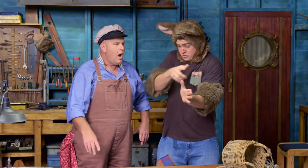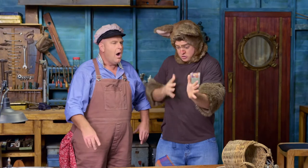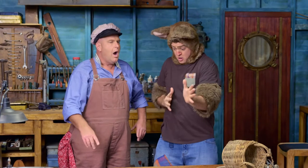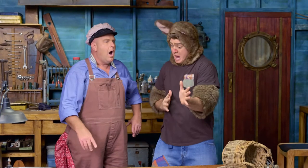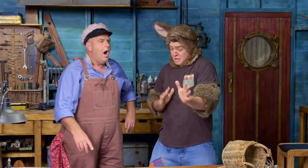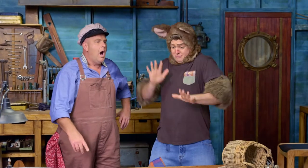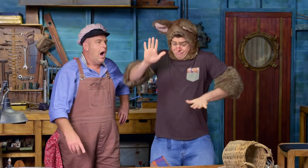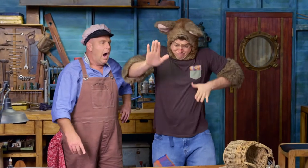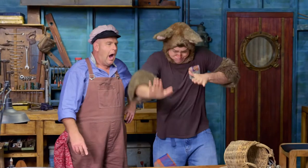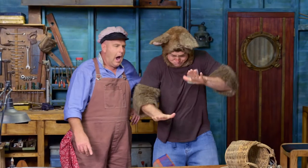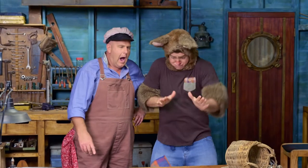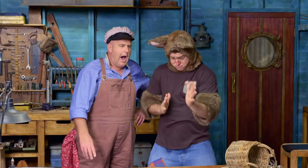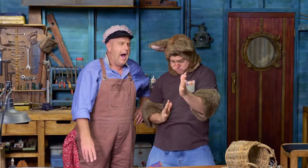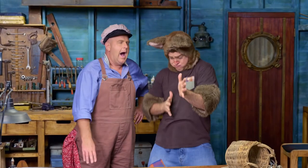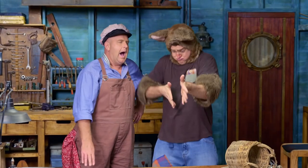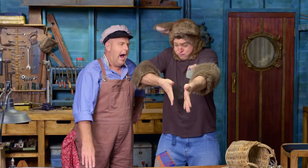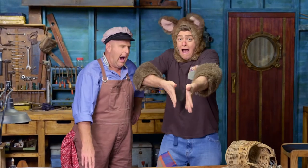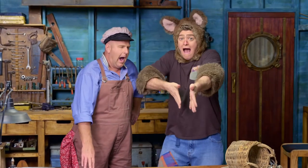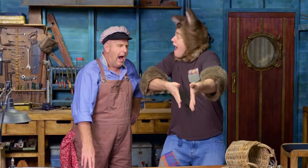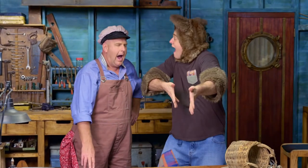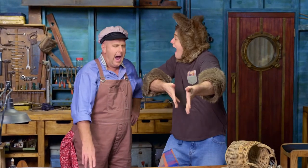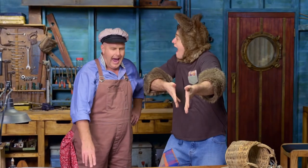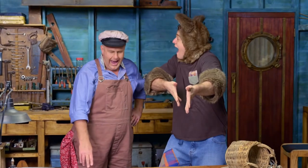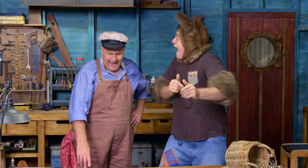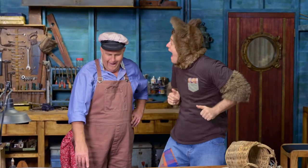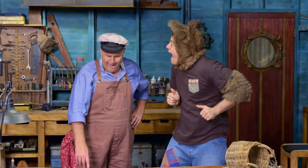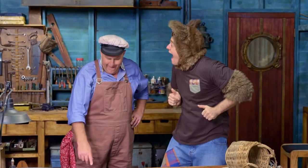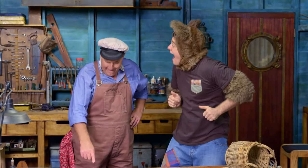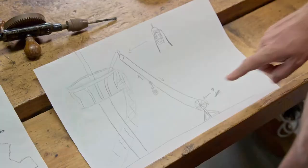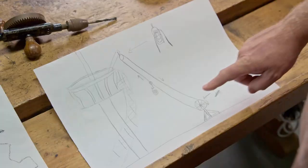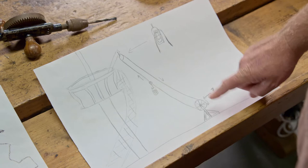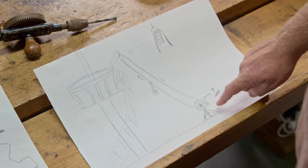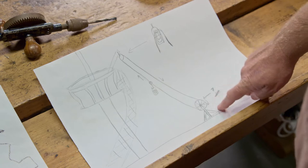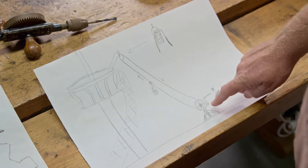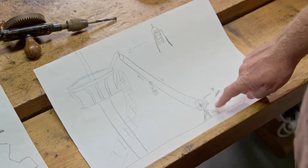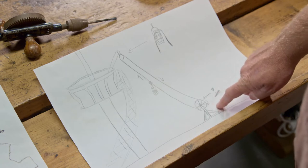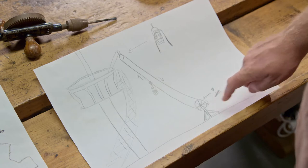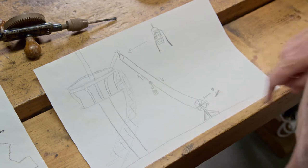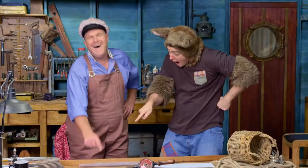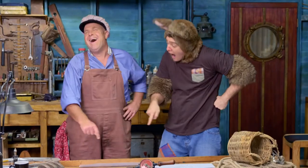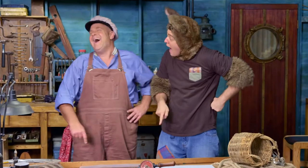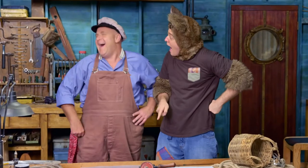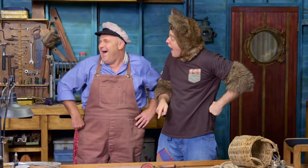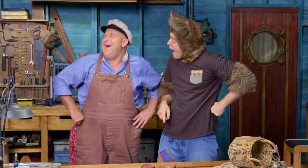Then, when you push the pedals, the cogs move the back wheel. Possum, you've done it.